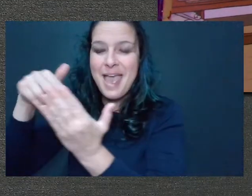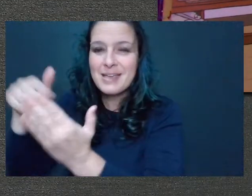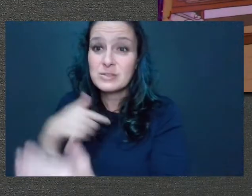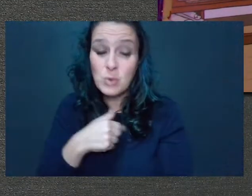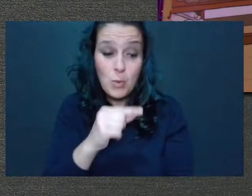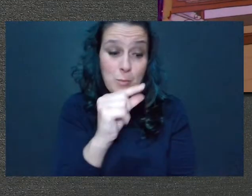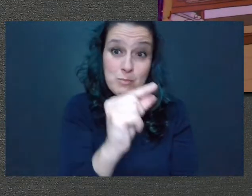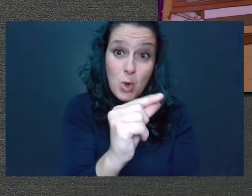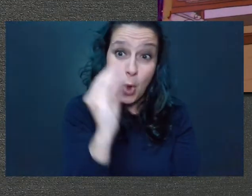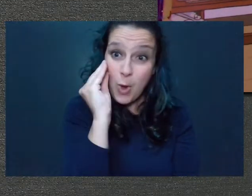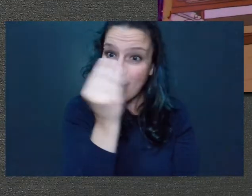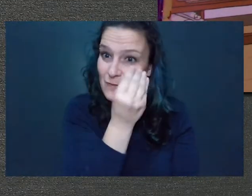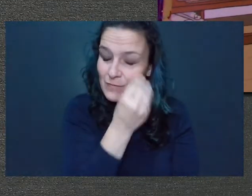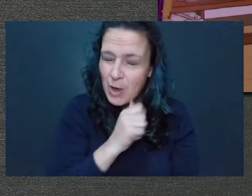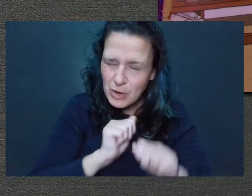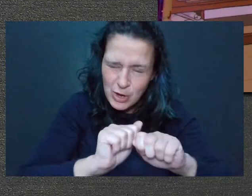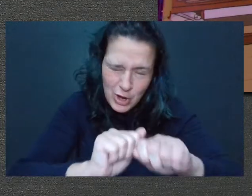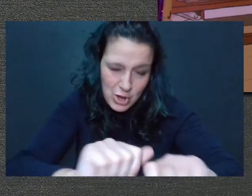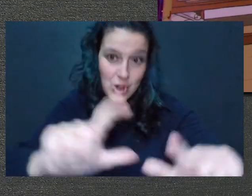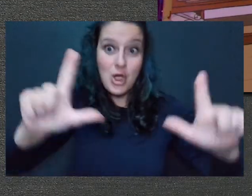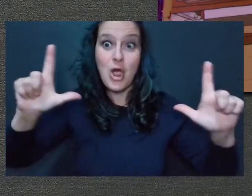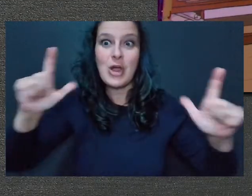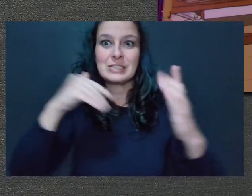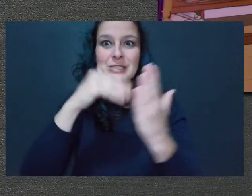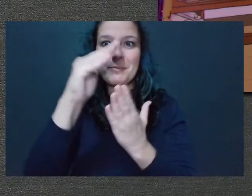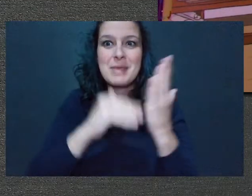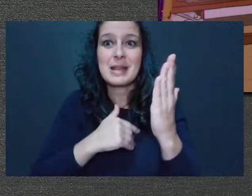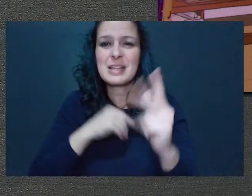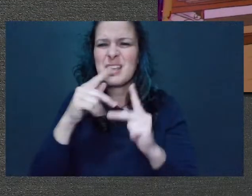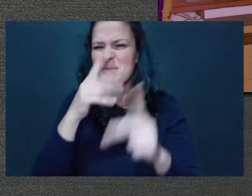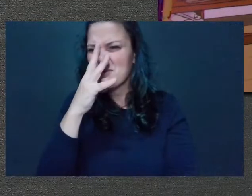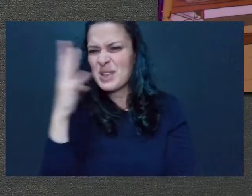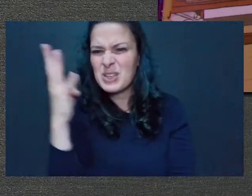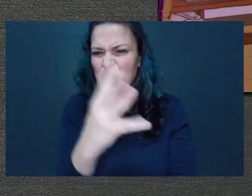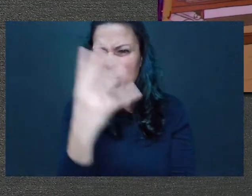"became the most enormous painting. "No one could ignore its beauty.